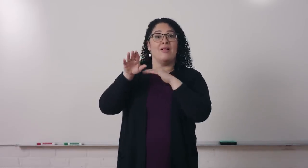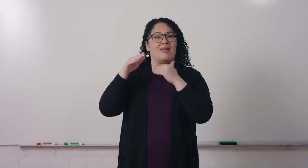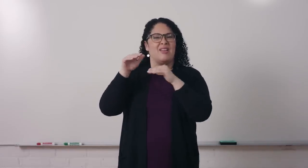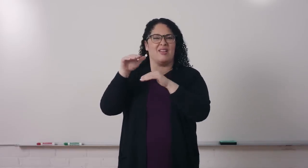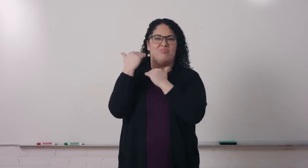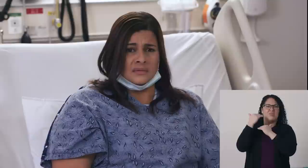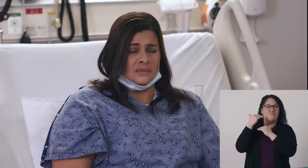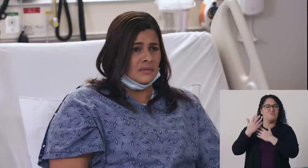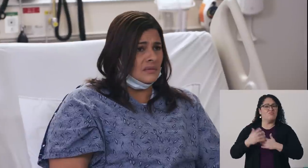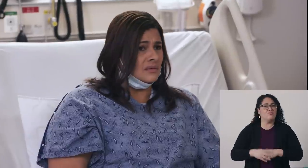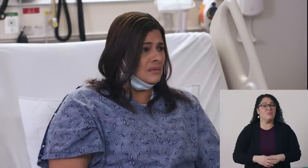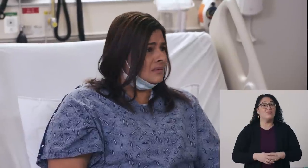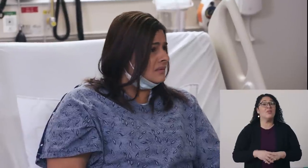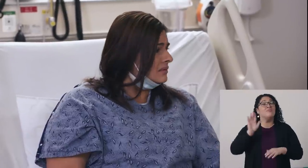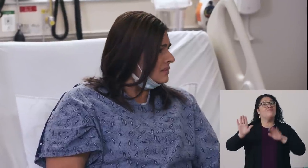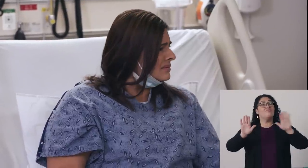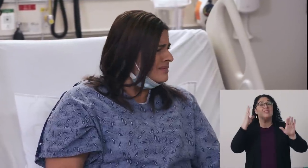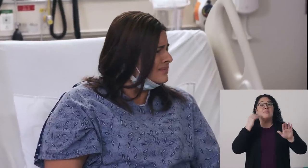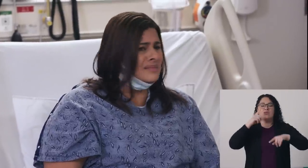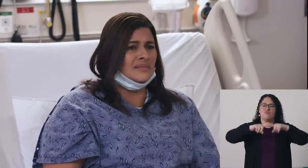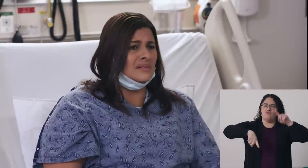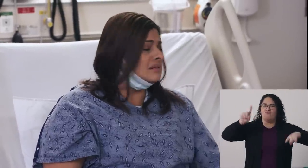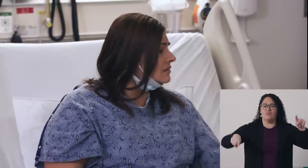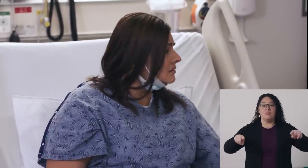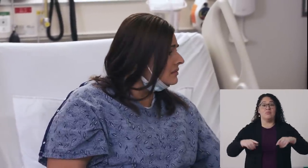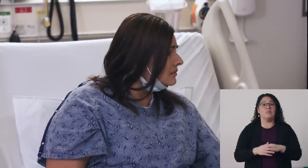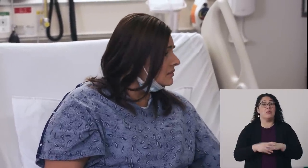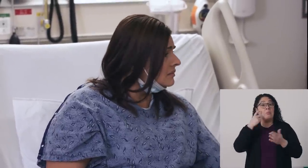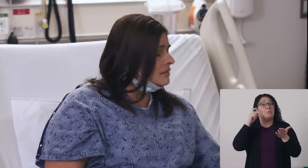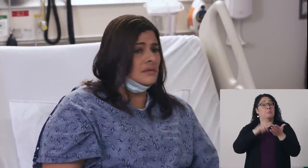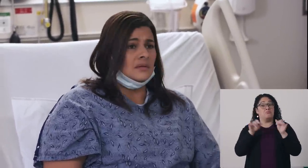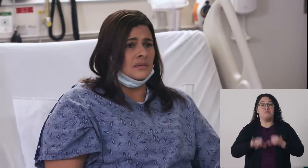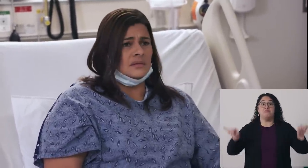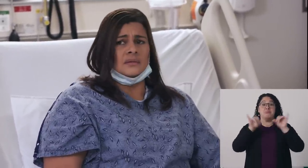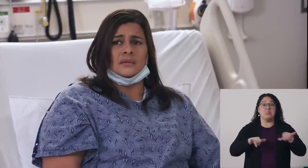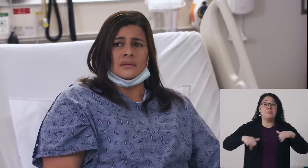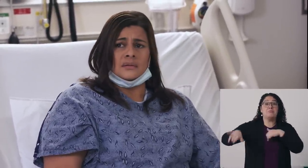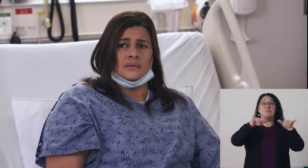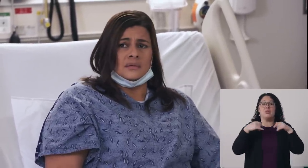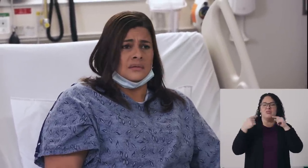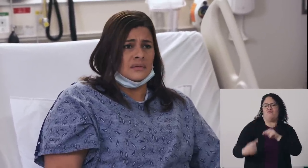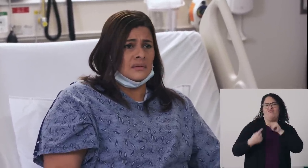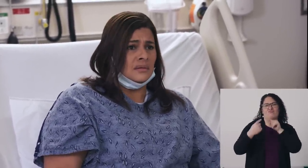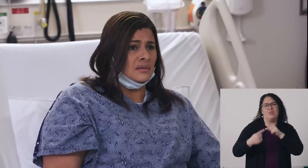and Hard of Hearing patients. While experiences vary, it is common for patients to experience poor language access,